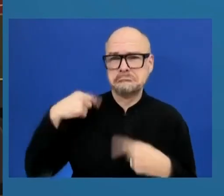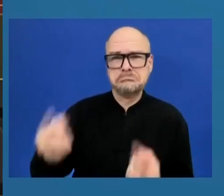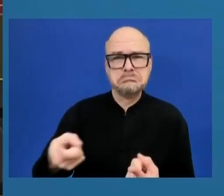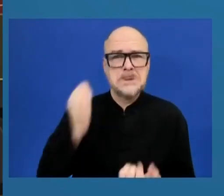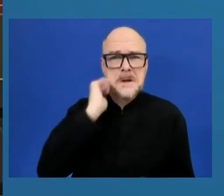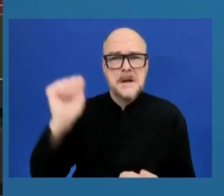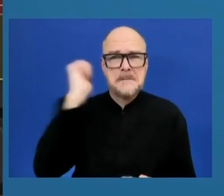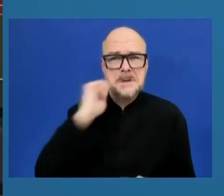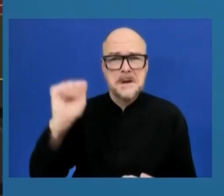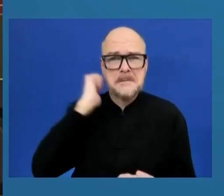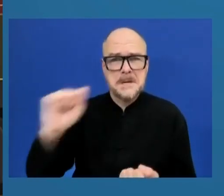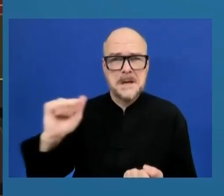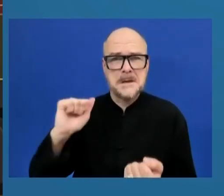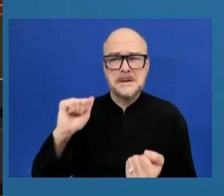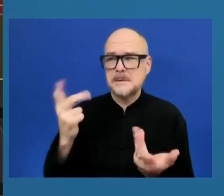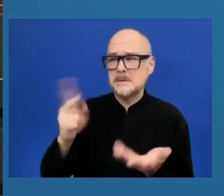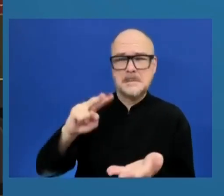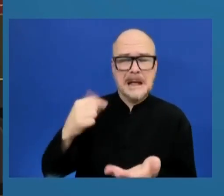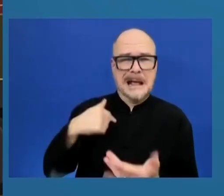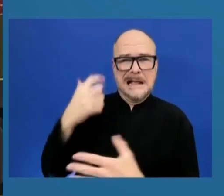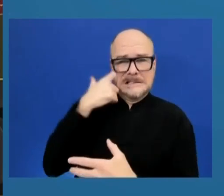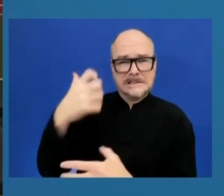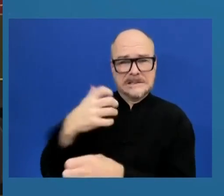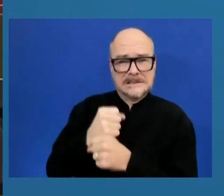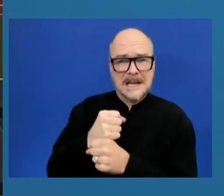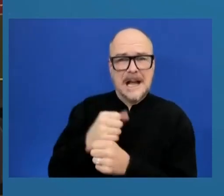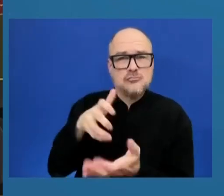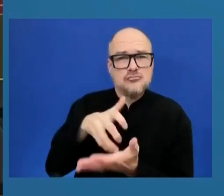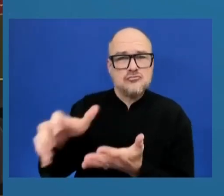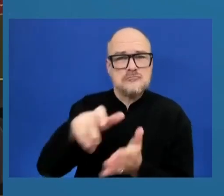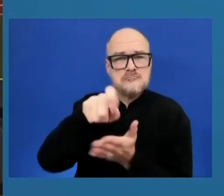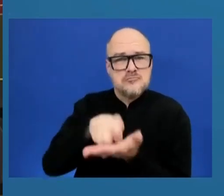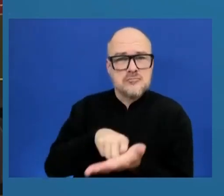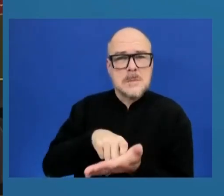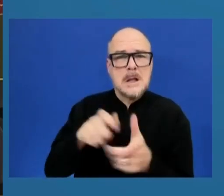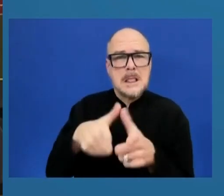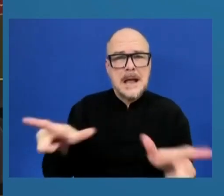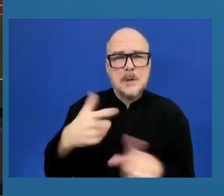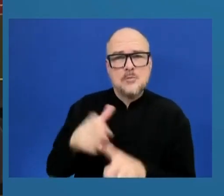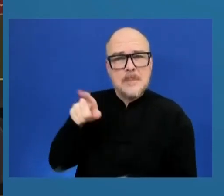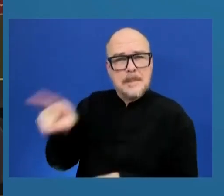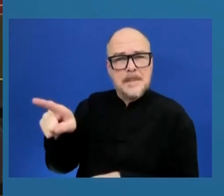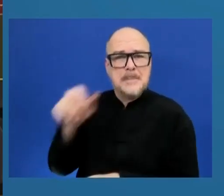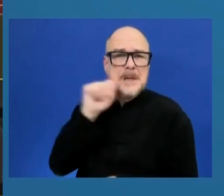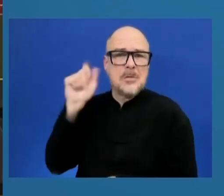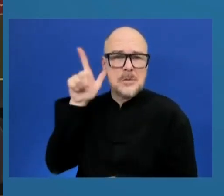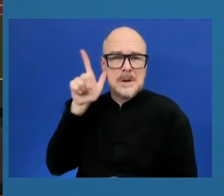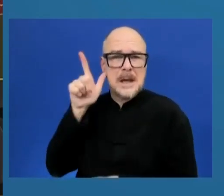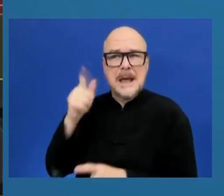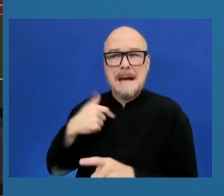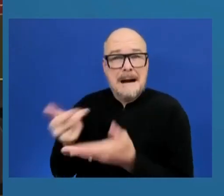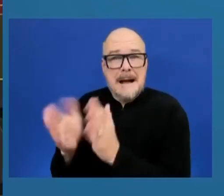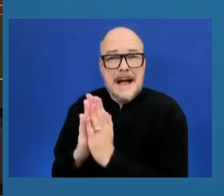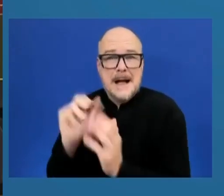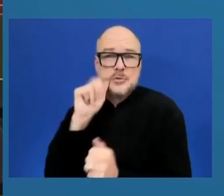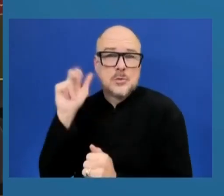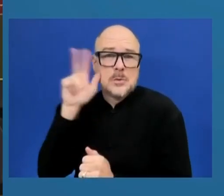Now I just received some draft language yesterday from the other side. I asked for it about 3 or 4 days ago. It showed up at 11 o'clock yesterday, so it goes back and forth.